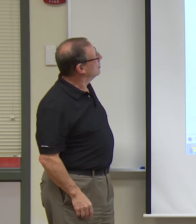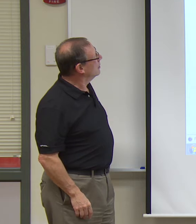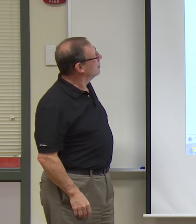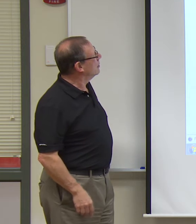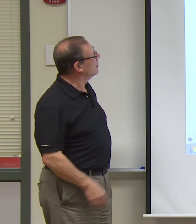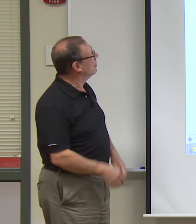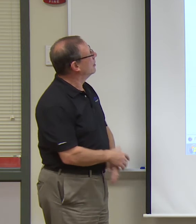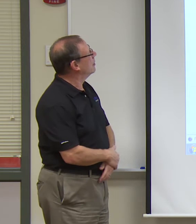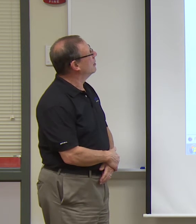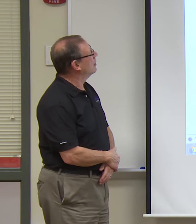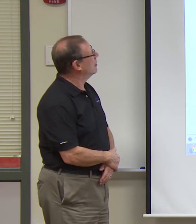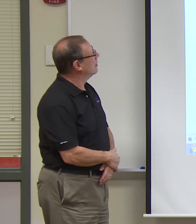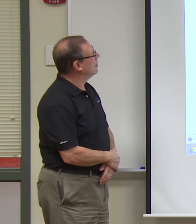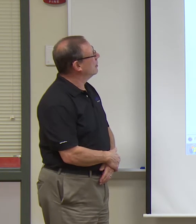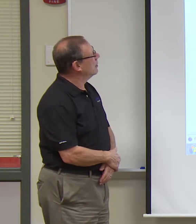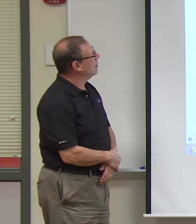here's...